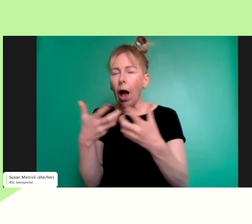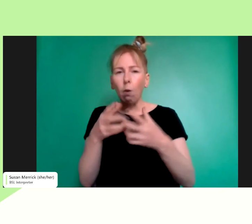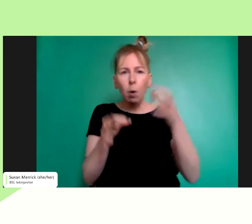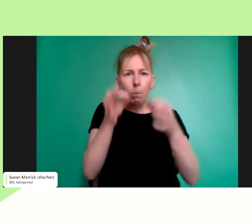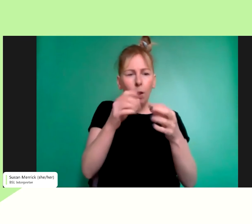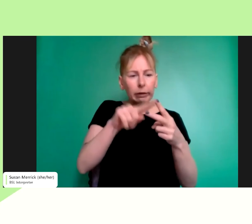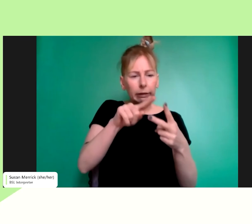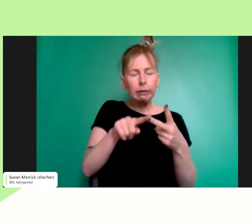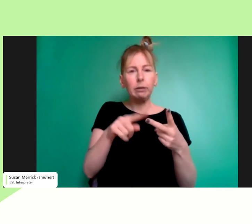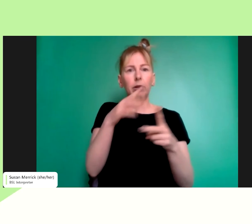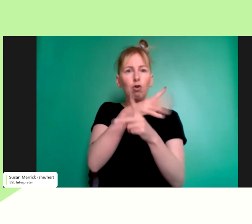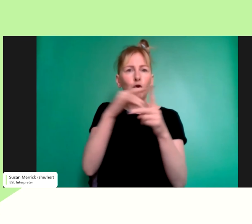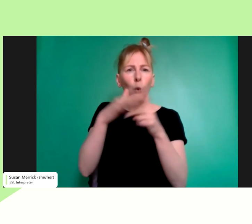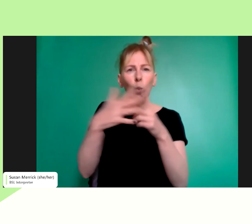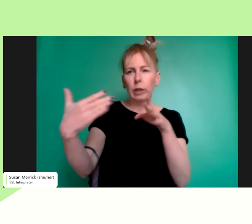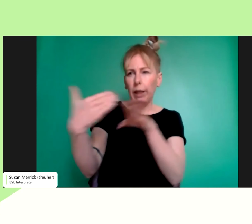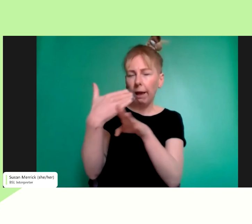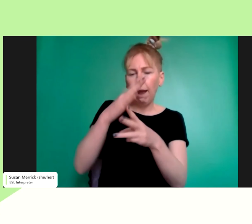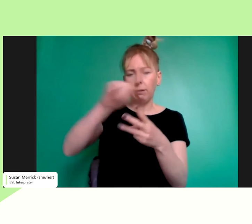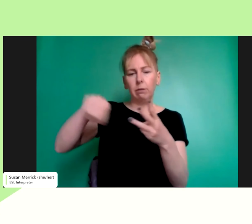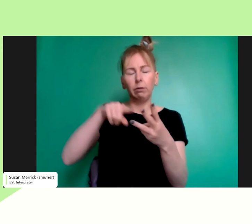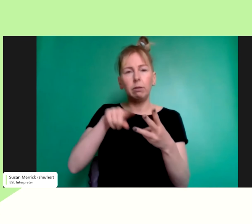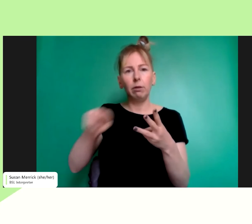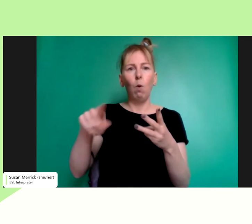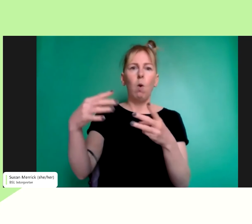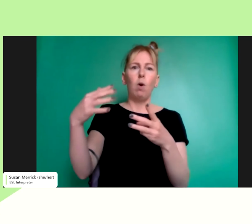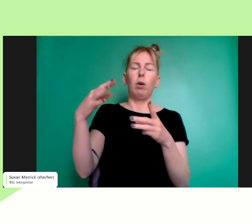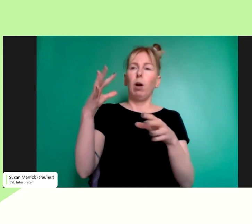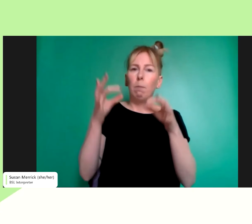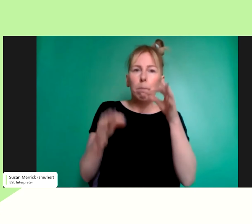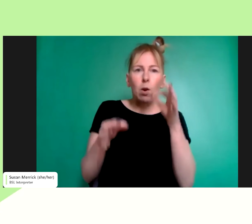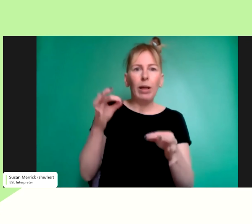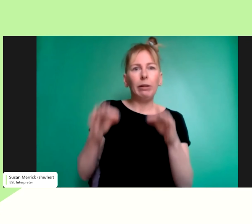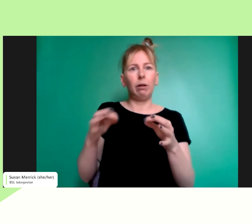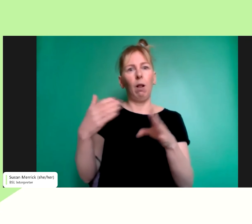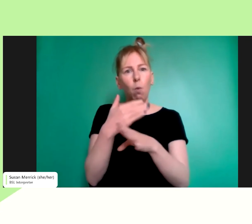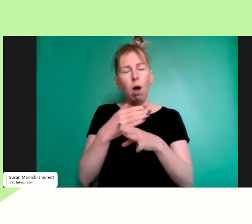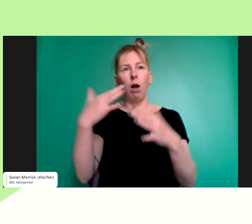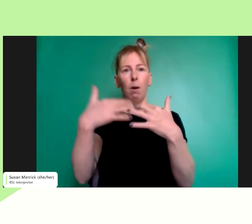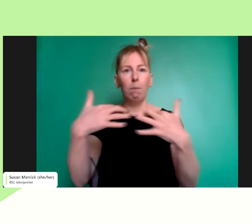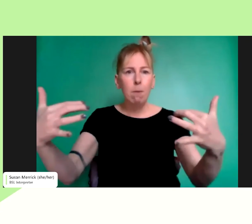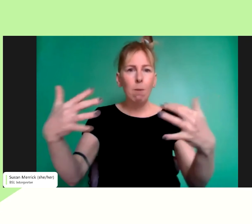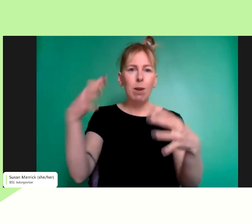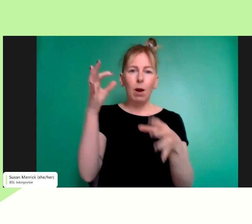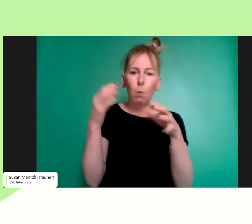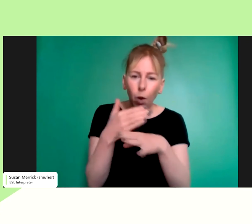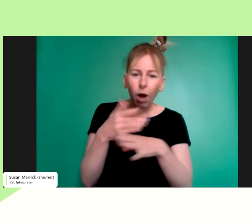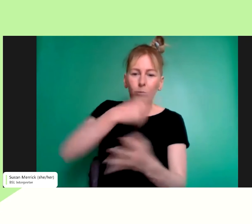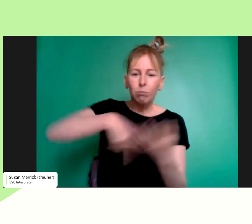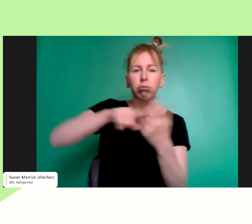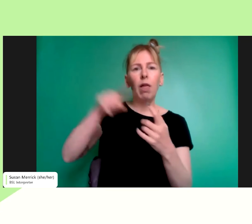other socially engaged practices. These artists were already engaged in practices of care. And so these practices